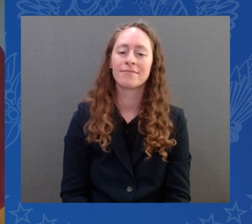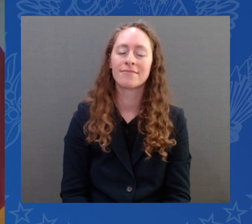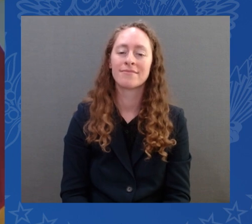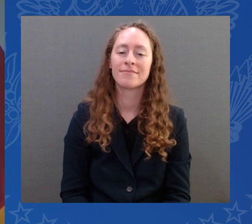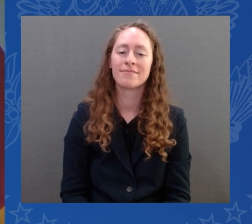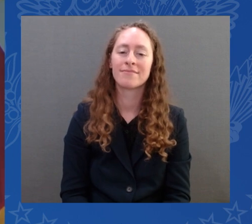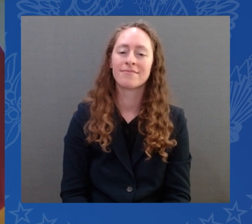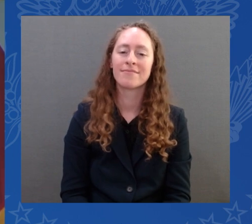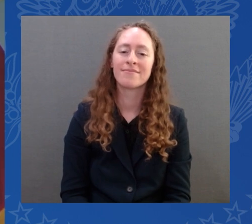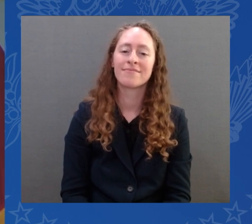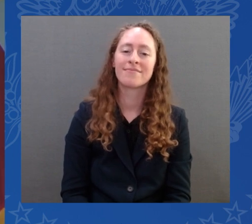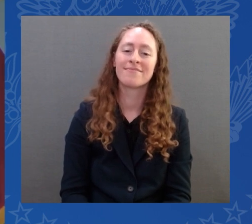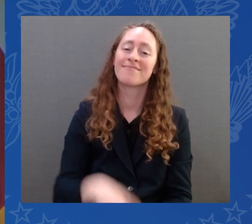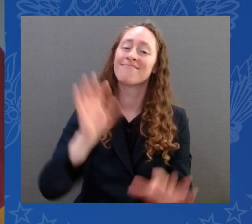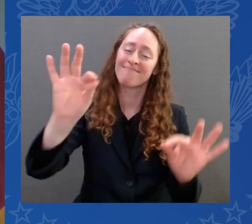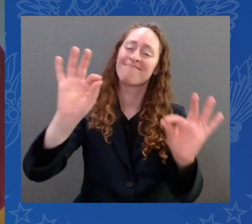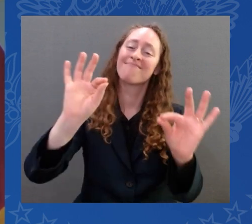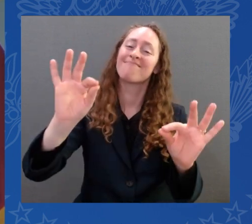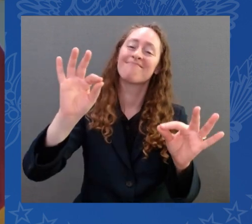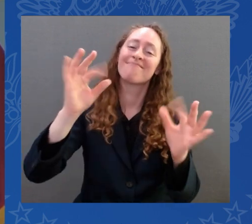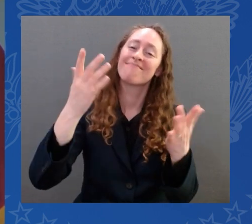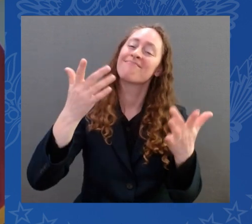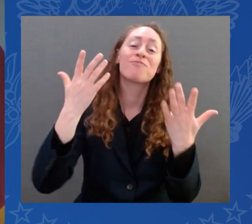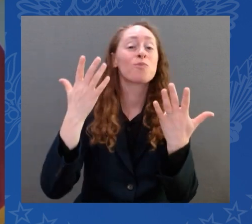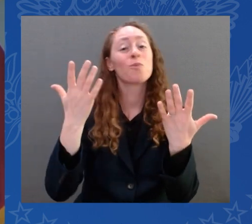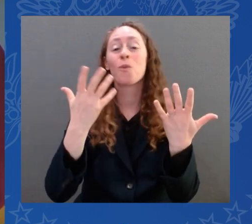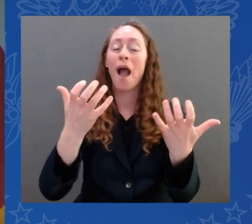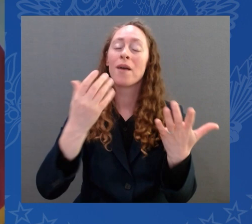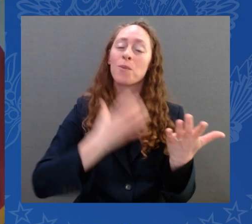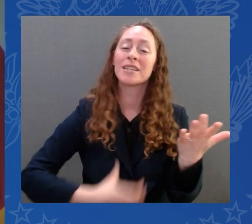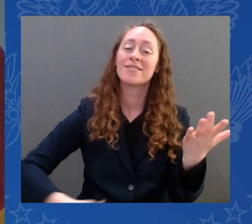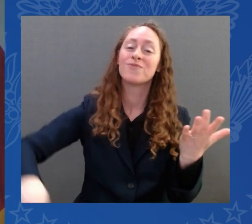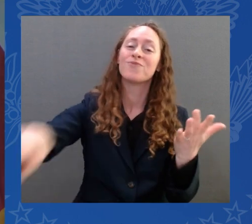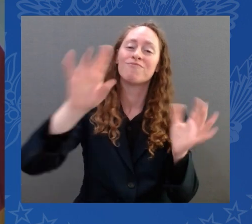May God protect you all and may He set you on your journey.